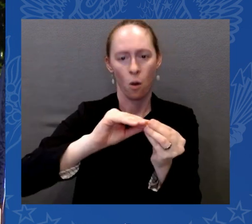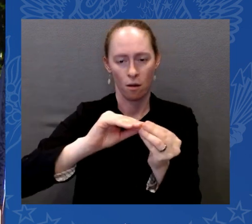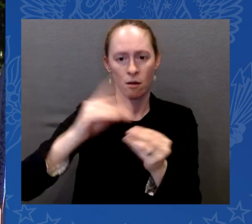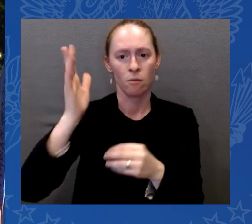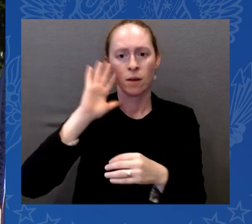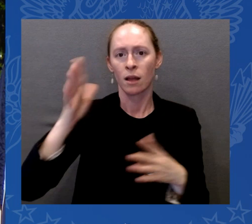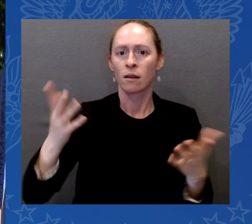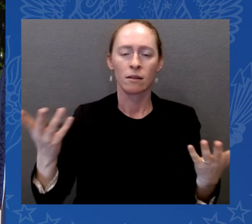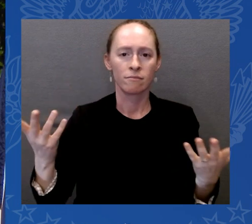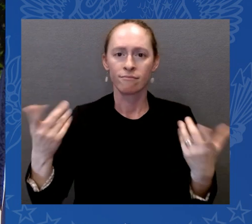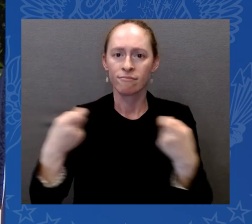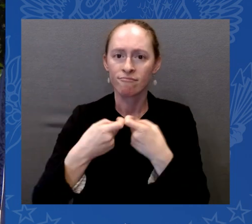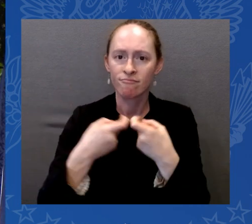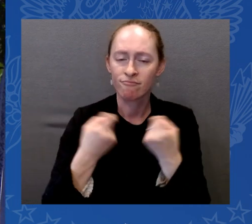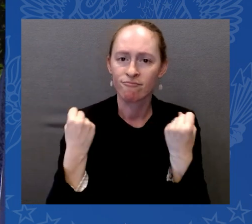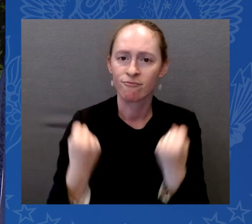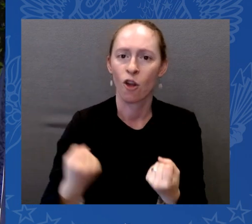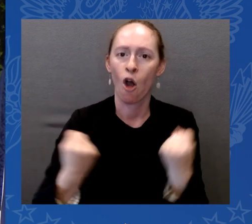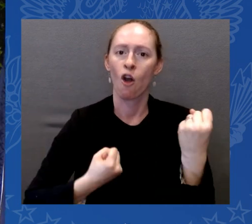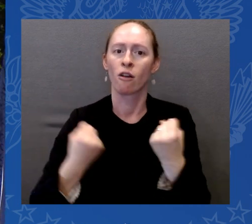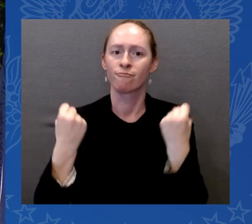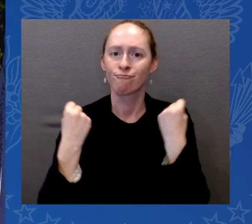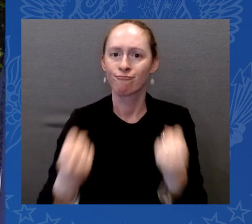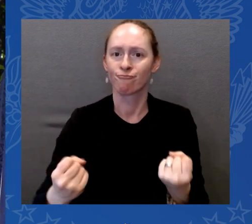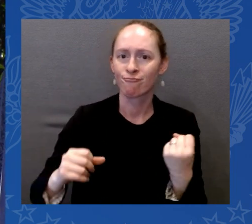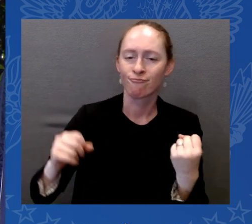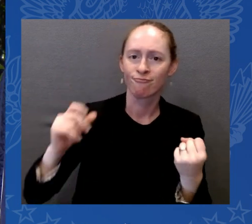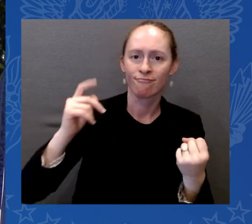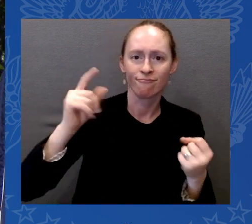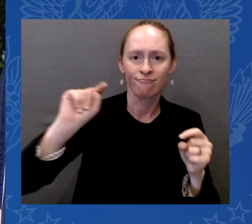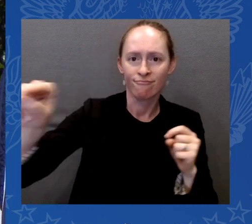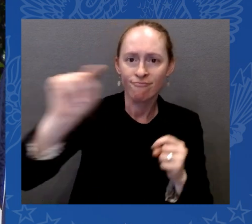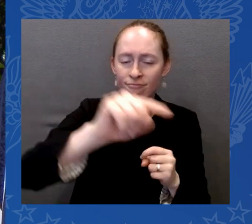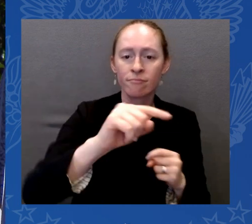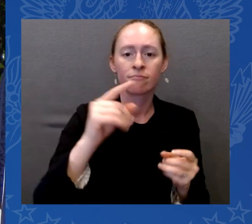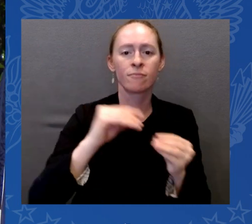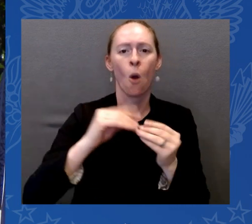and create clean energy jobs and apprenticeships in frontline, fence-line communities